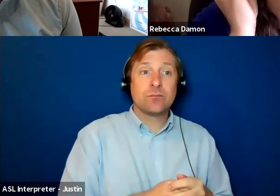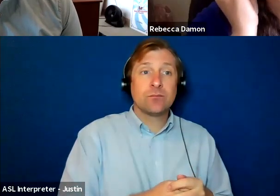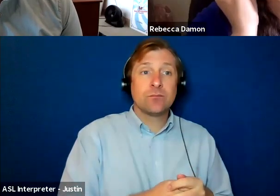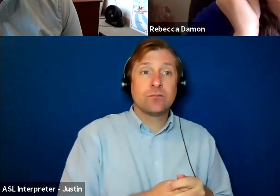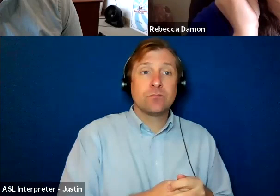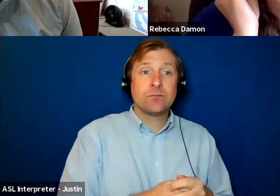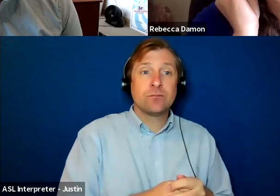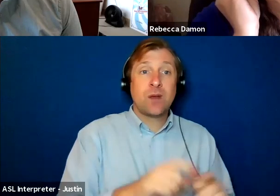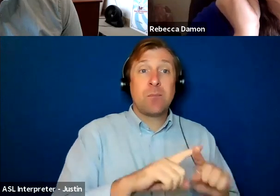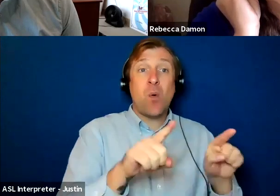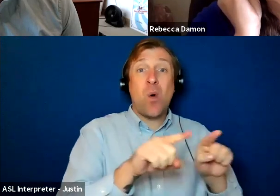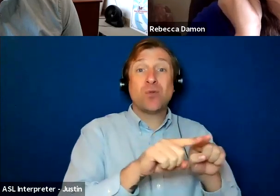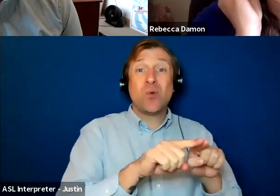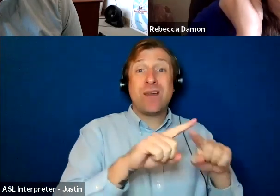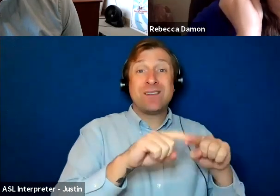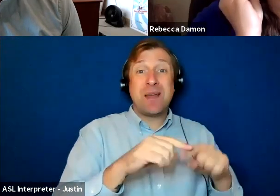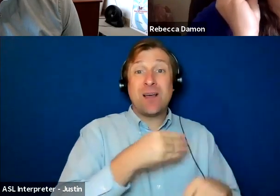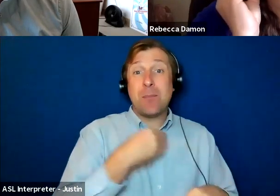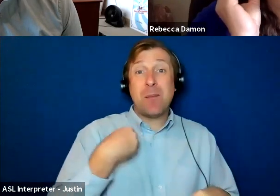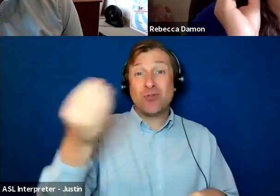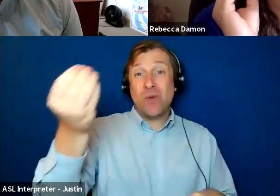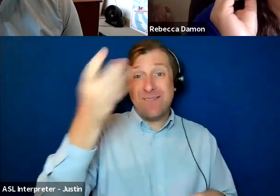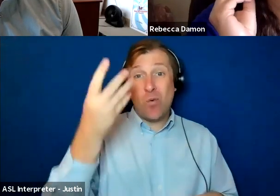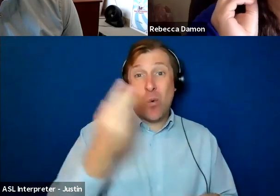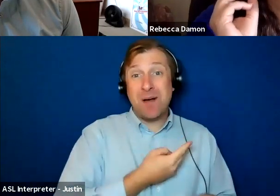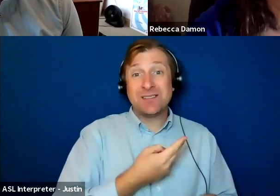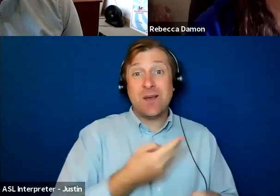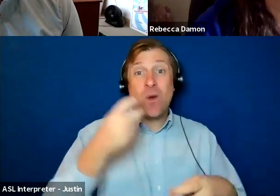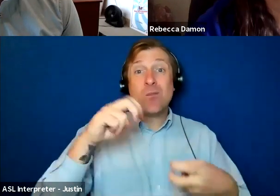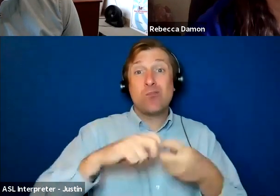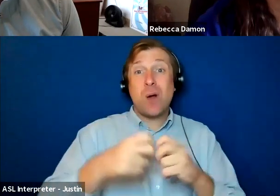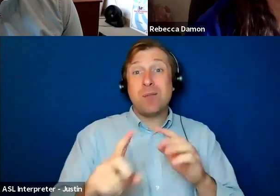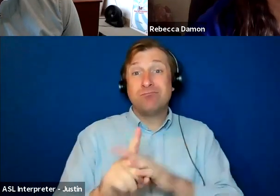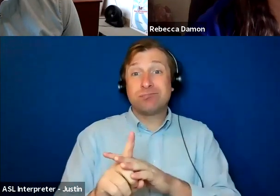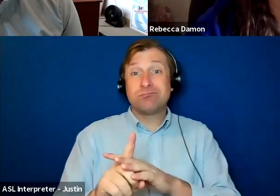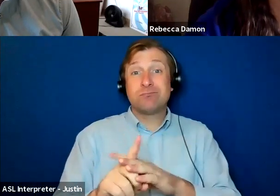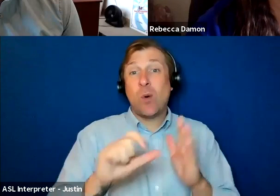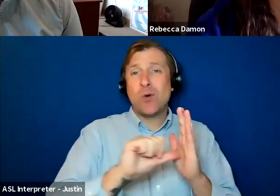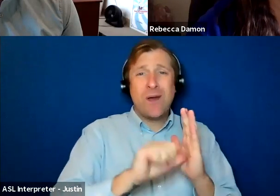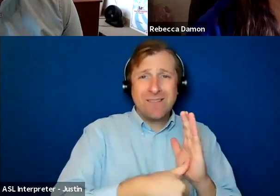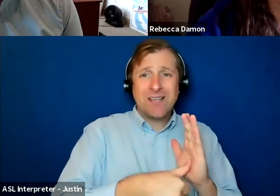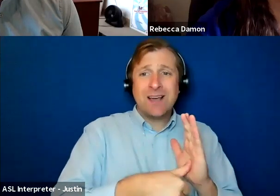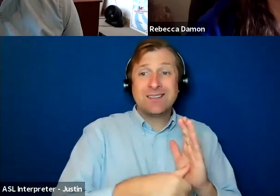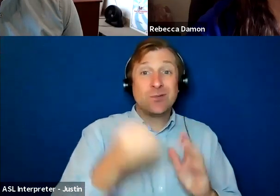we also have to rely on our members to keep us informed of problem areas. And I can't emphasize strongly enough that if you alert us